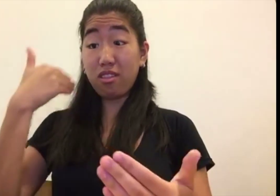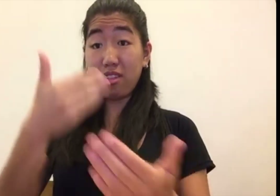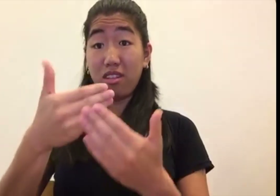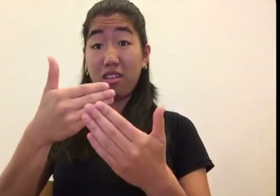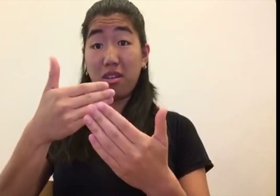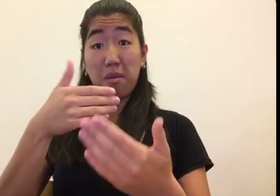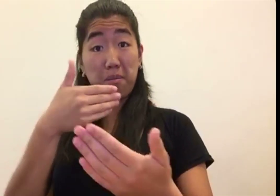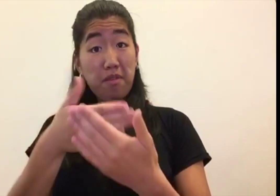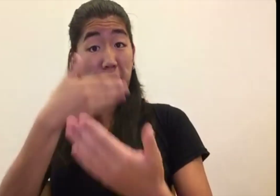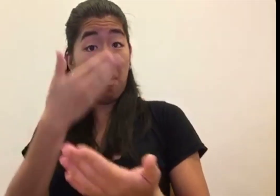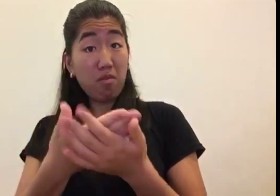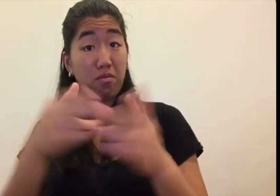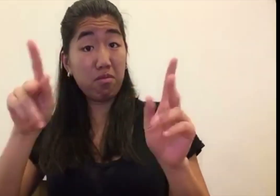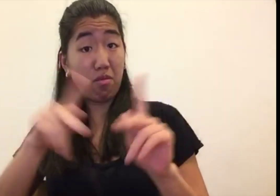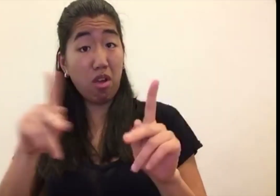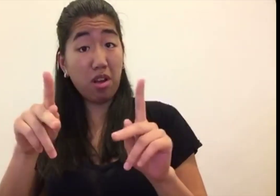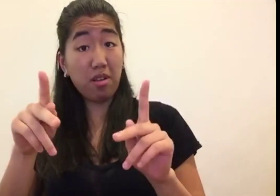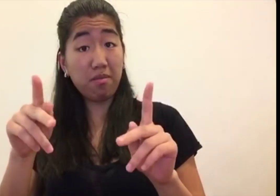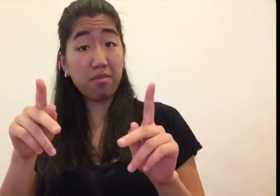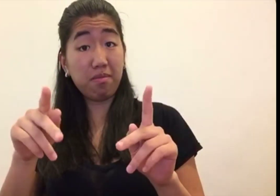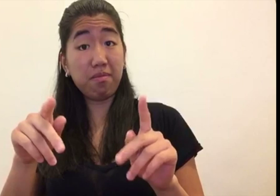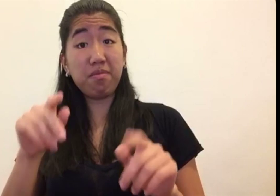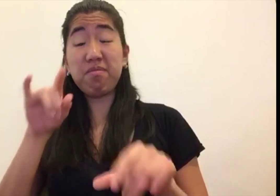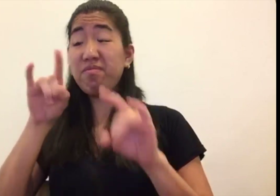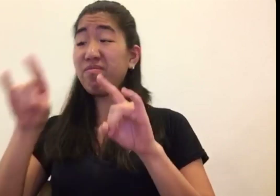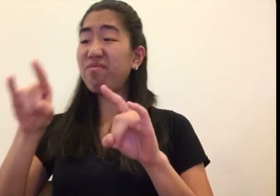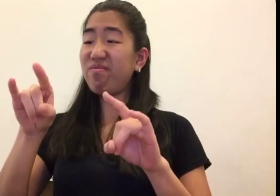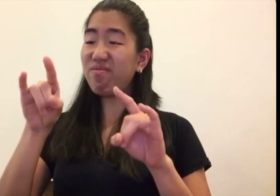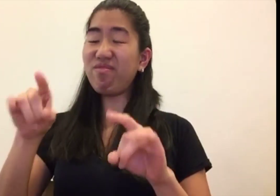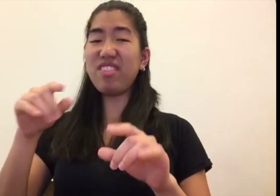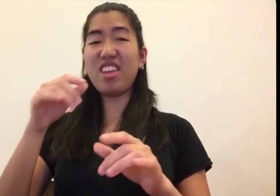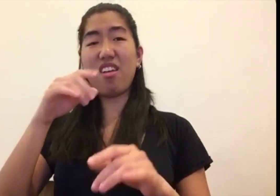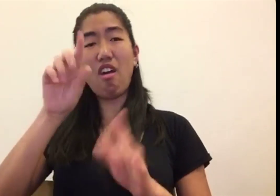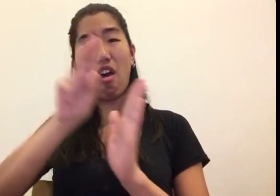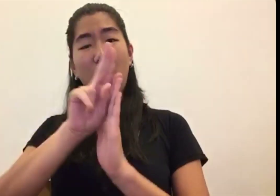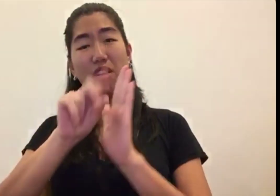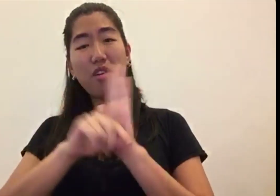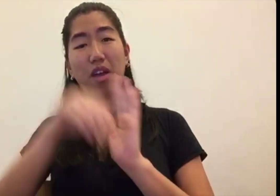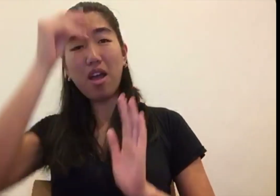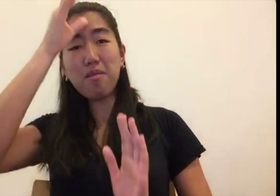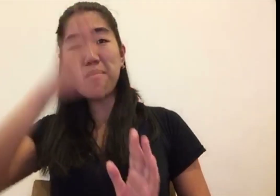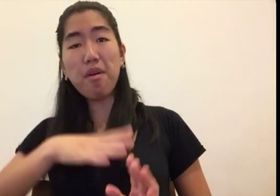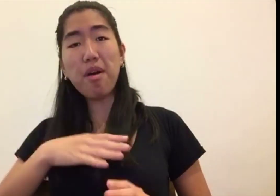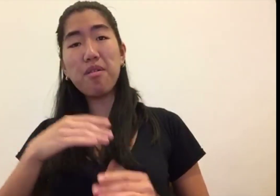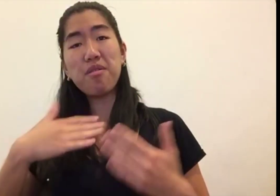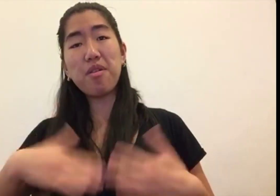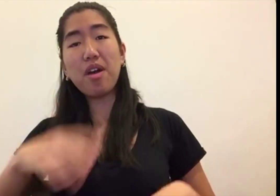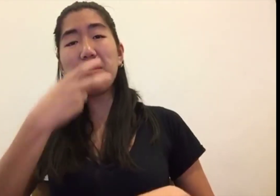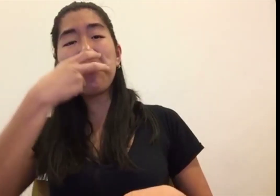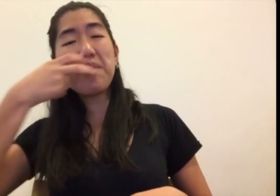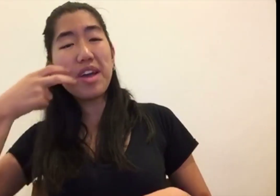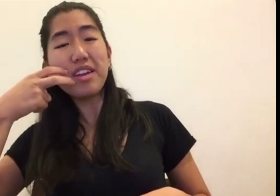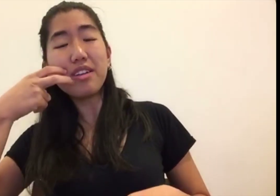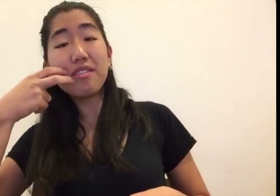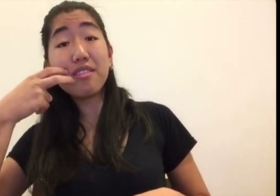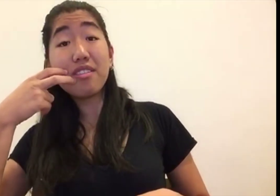On the way there, I joked that undergrad guys would have braces.